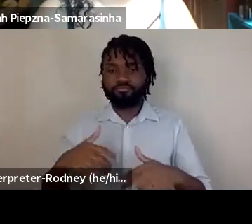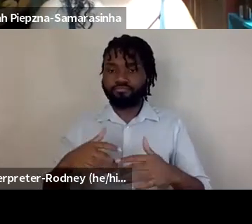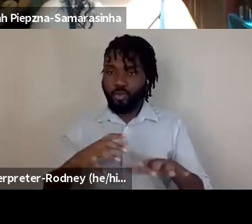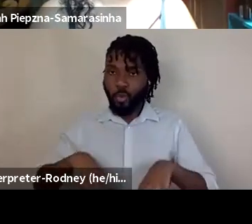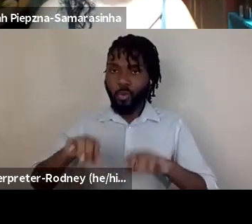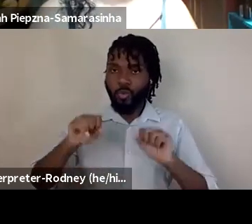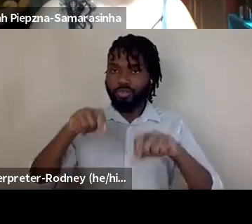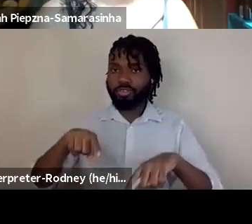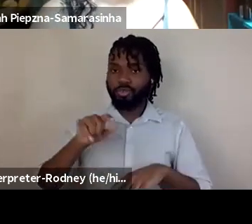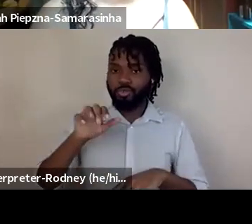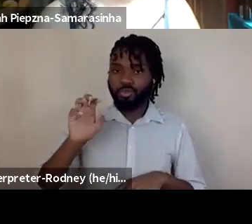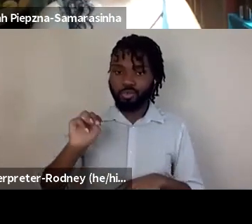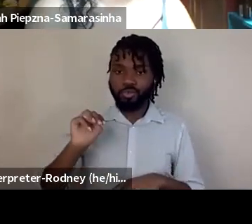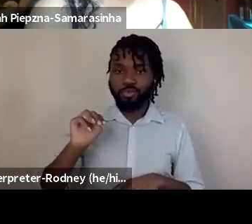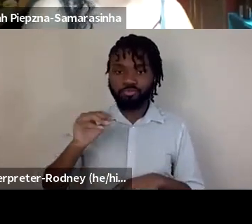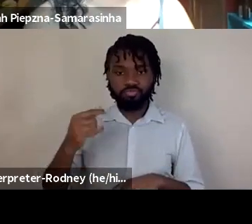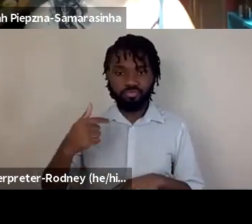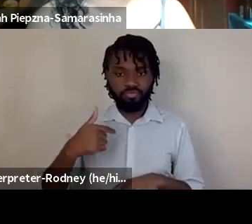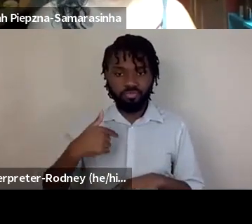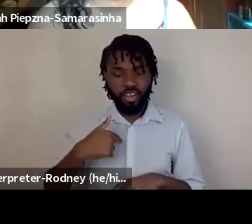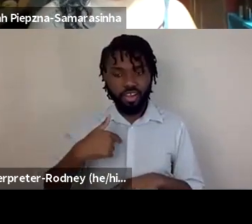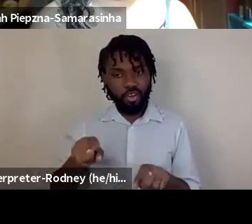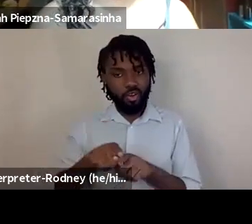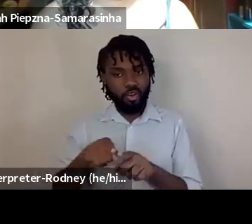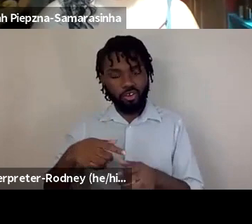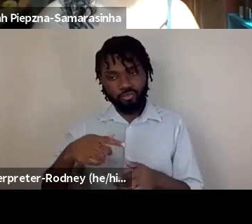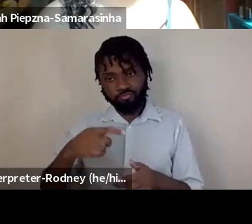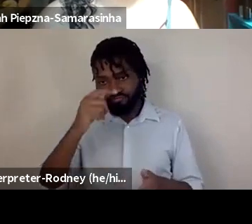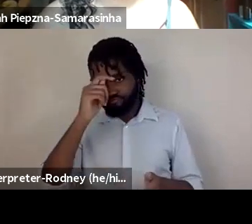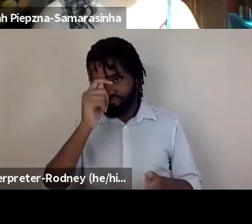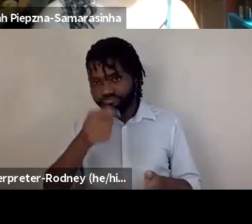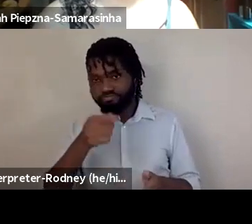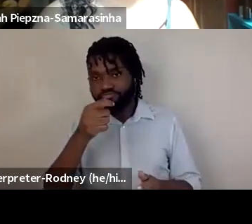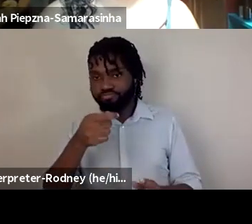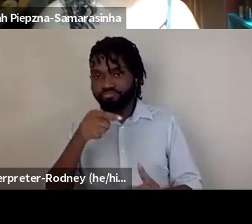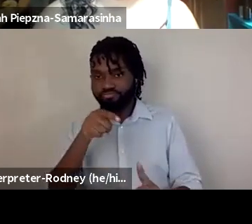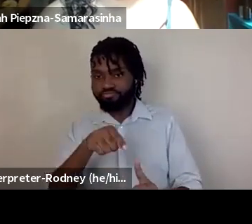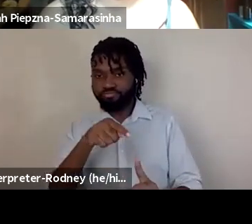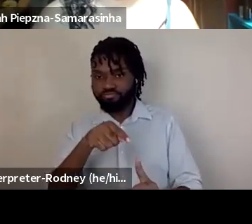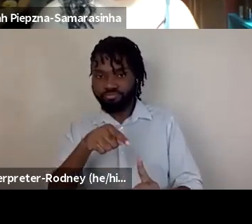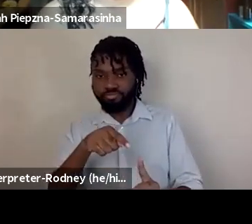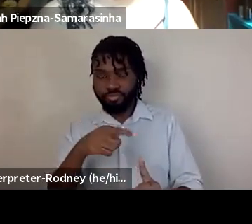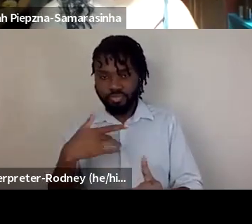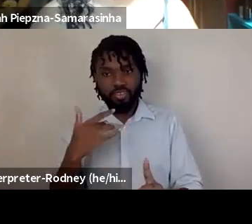And I actually credit to, I'm like if I hadn't found Fireweed,